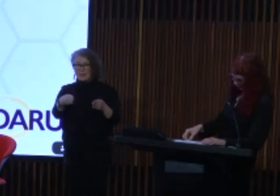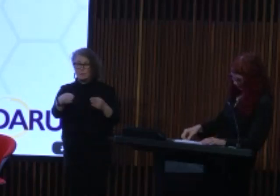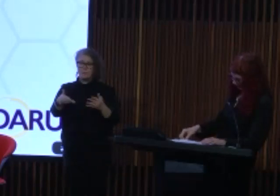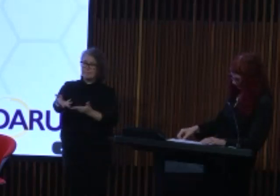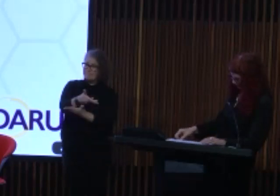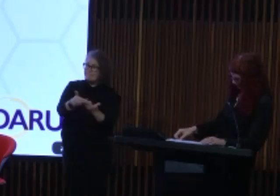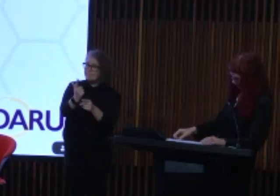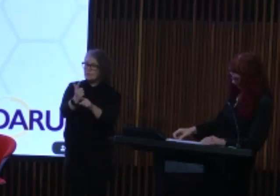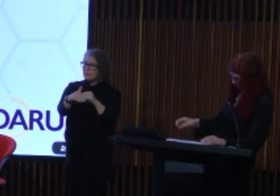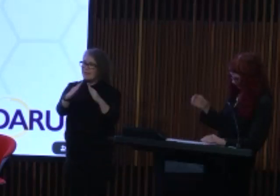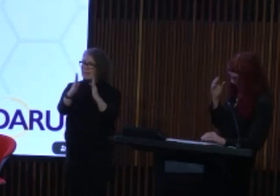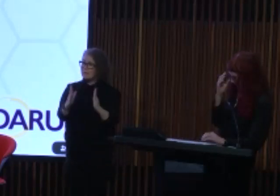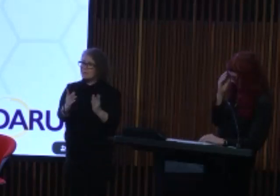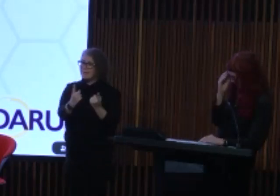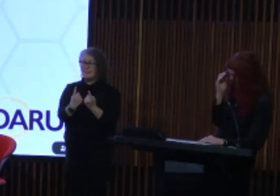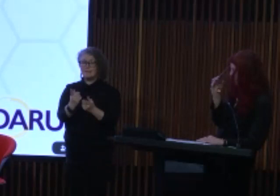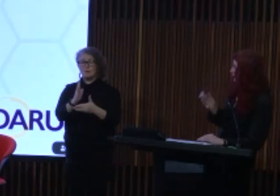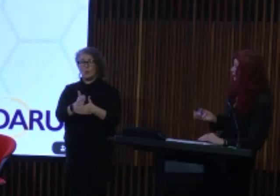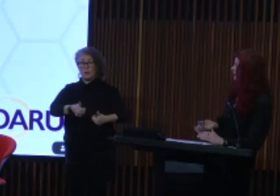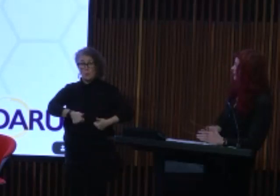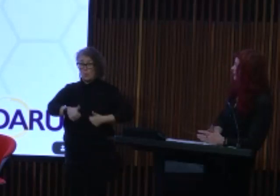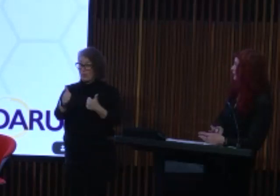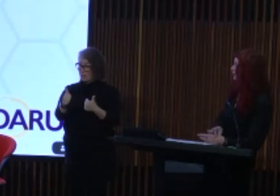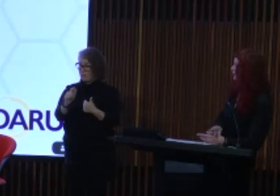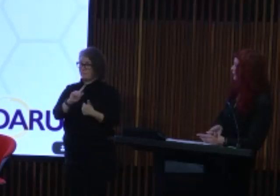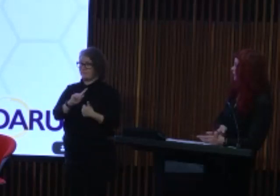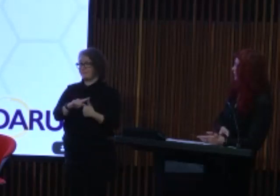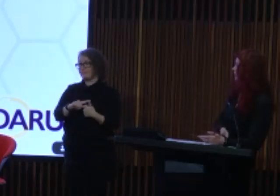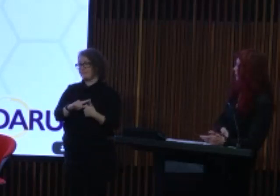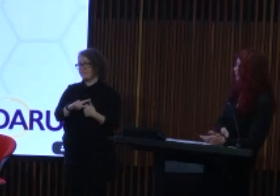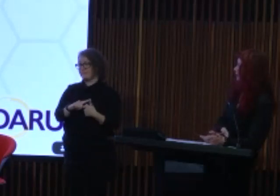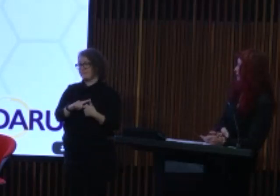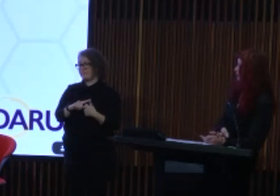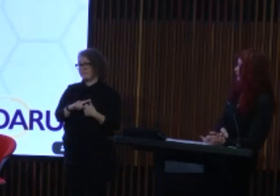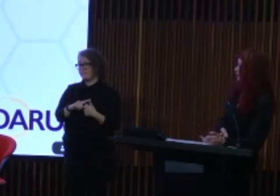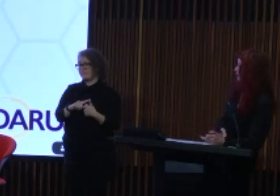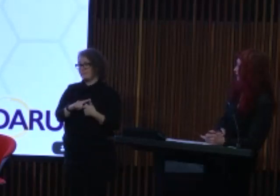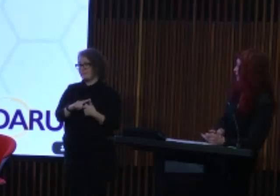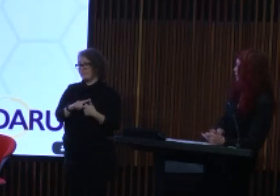terms of what work, what's working well in housing. It was really down for the crumbs